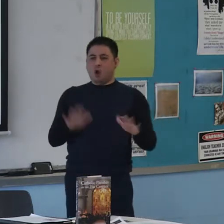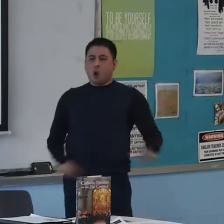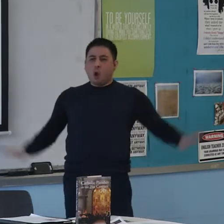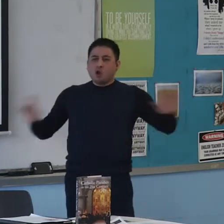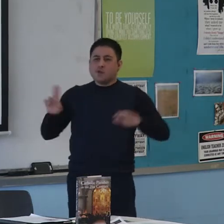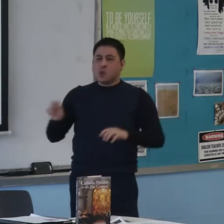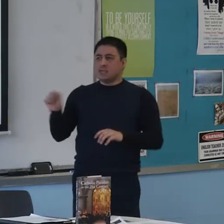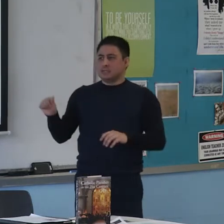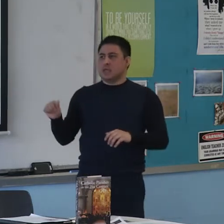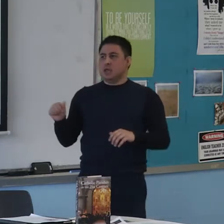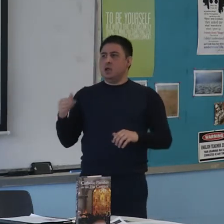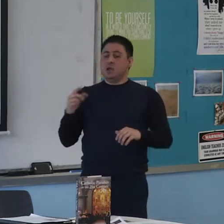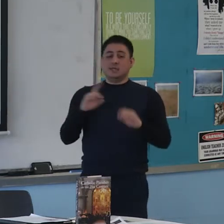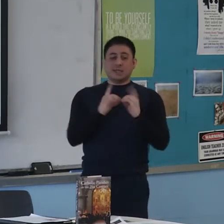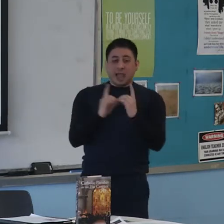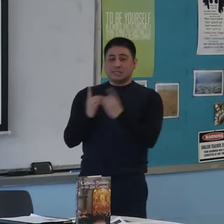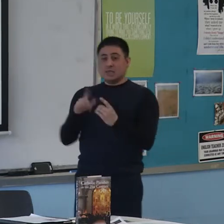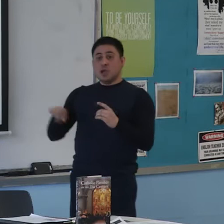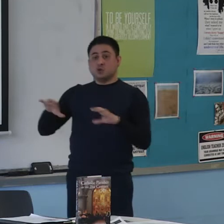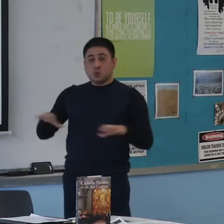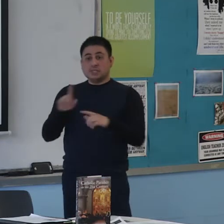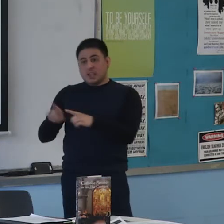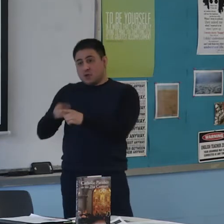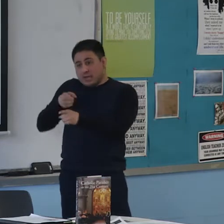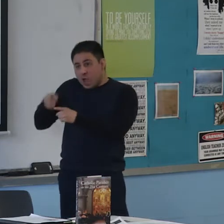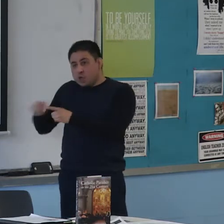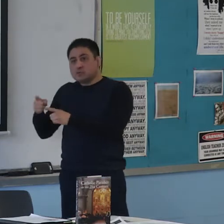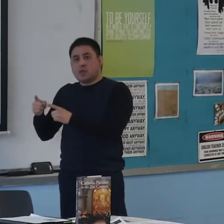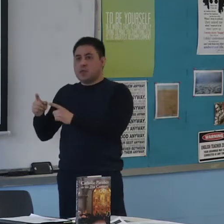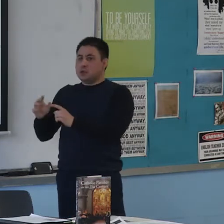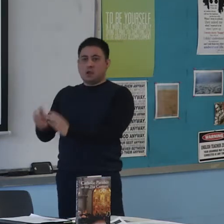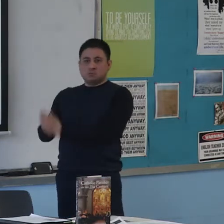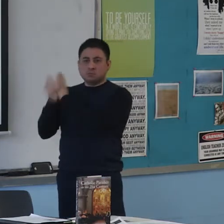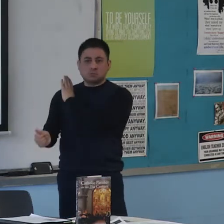the whole nation, we have diocese who are doing these different areas very well, and we